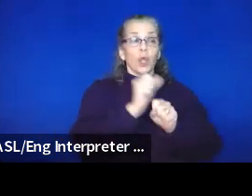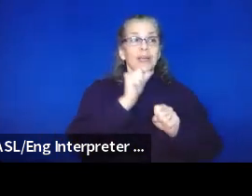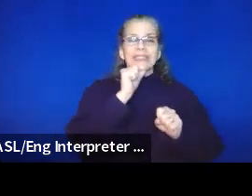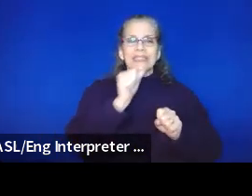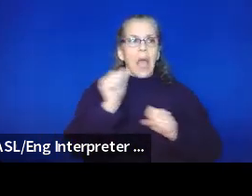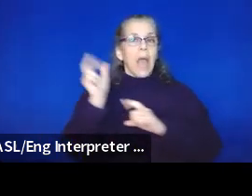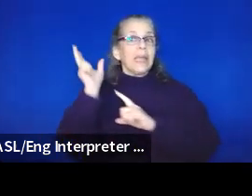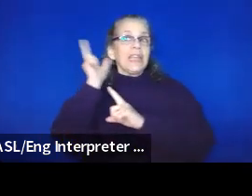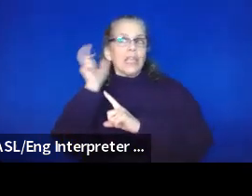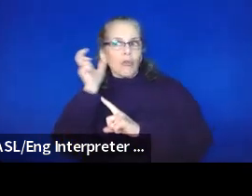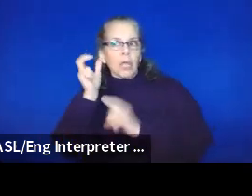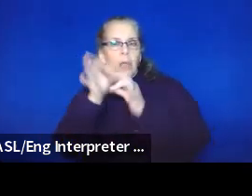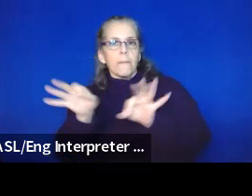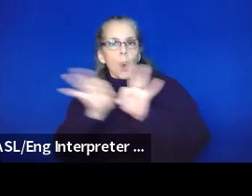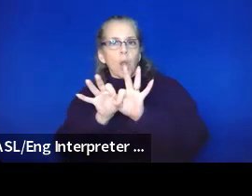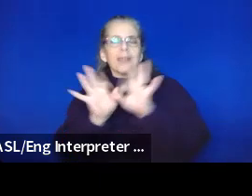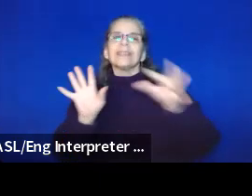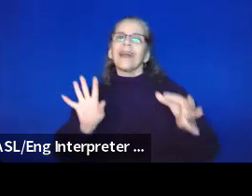others. And I have a fun little poll I would like